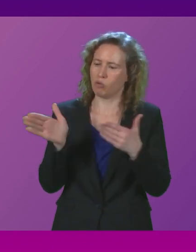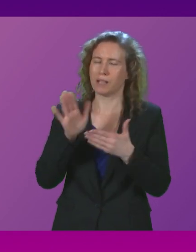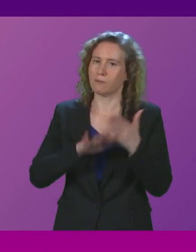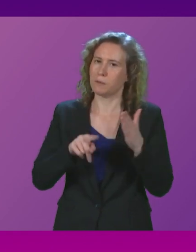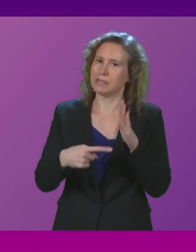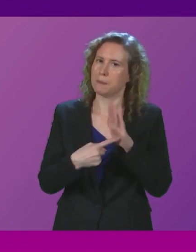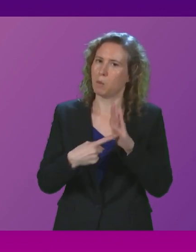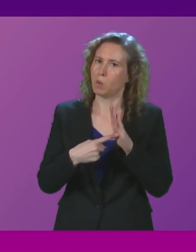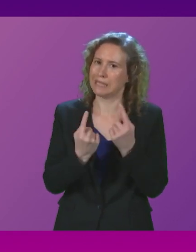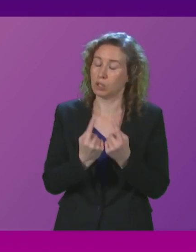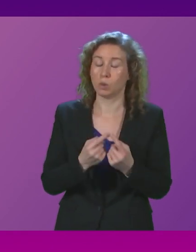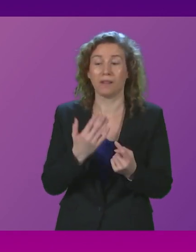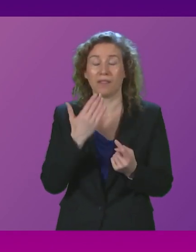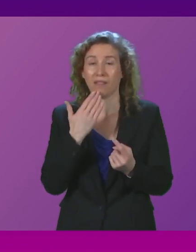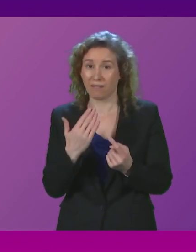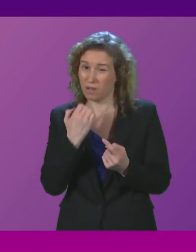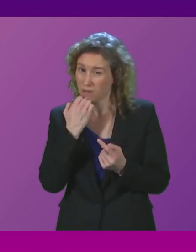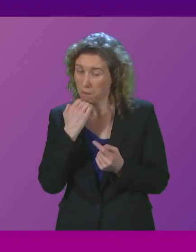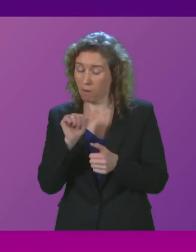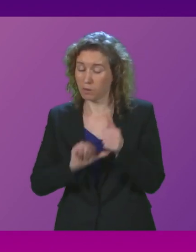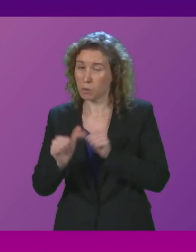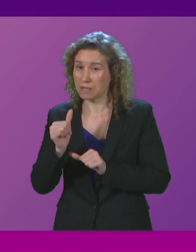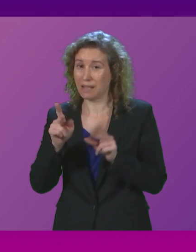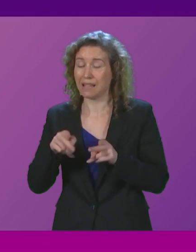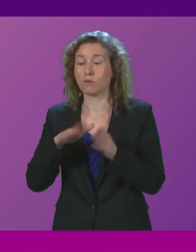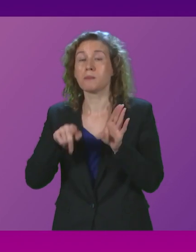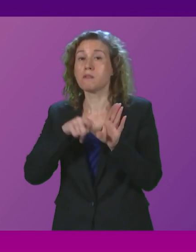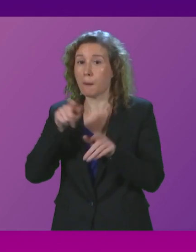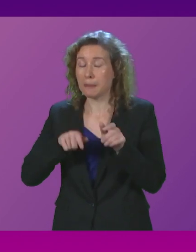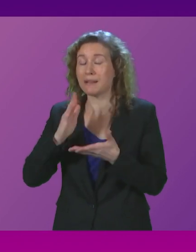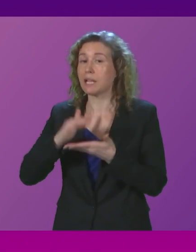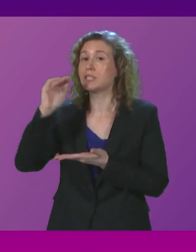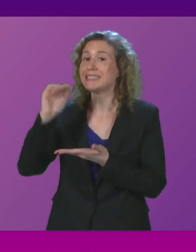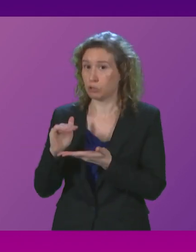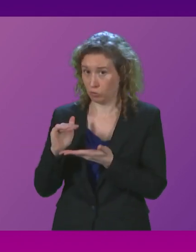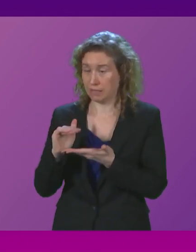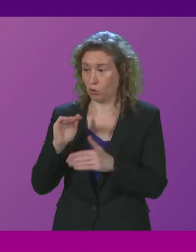but thankfully the number of deaths by suicide among young people has decreased over the past two years.